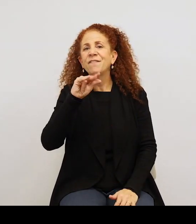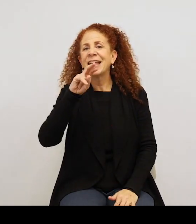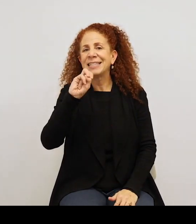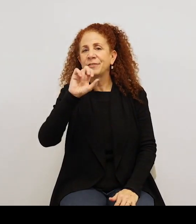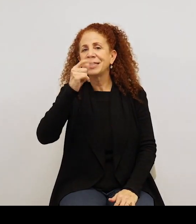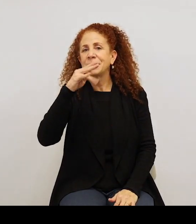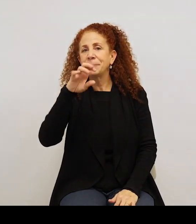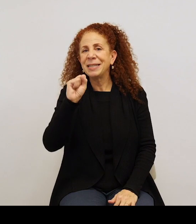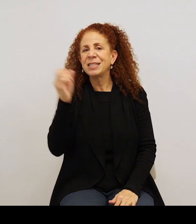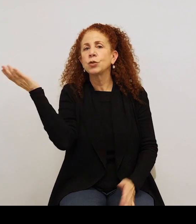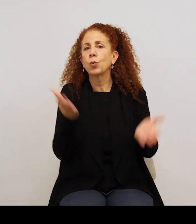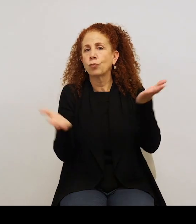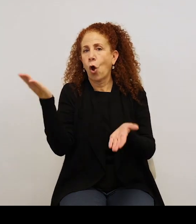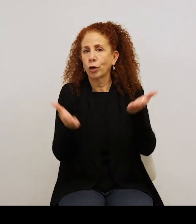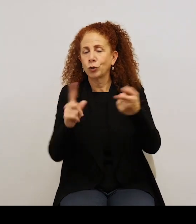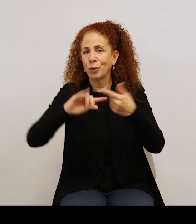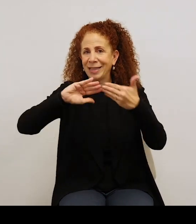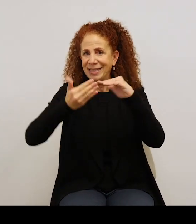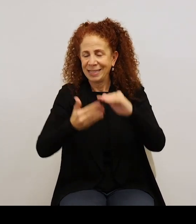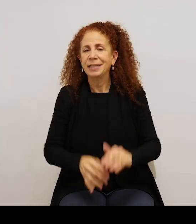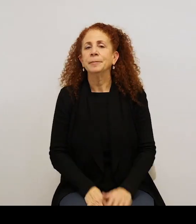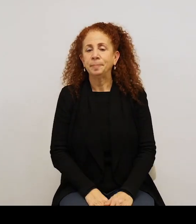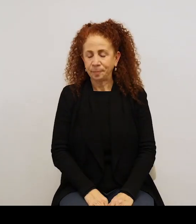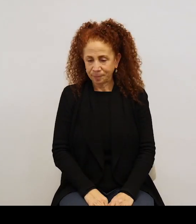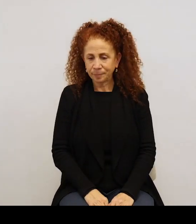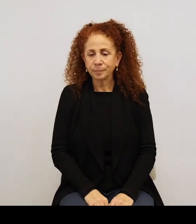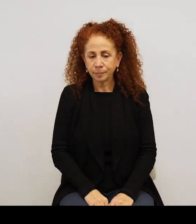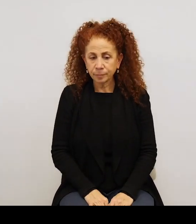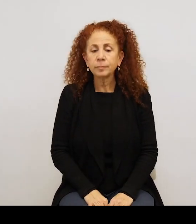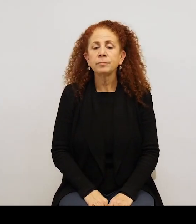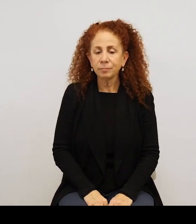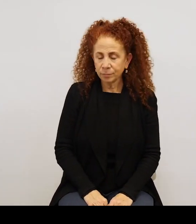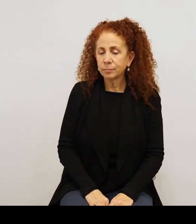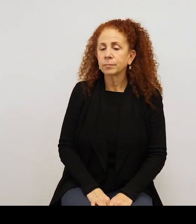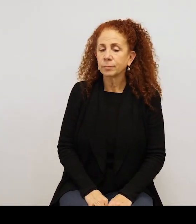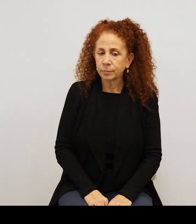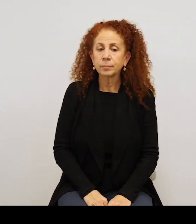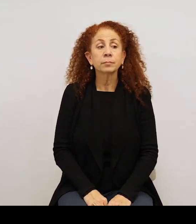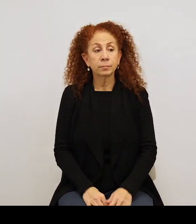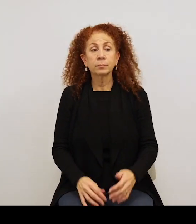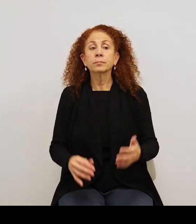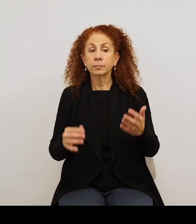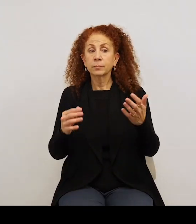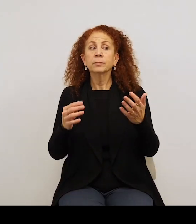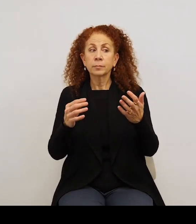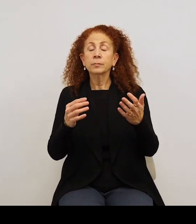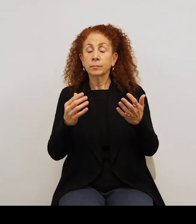were brought to the city, at once attesting to a new sensibility towards some animals